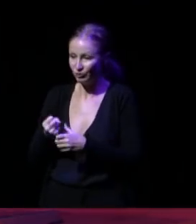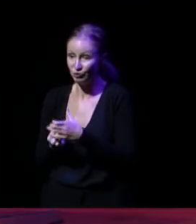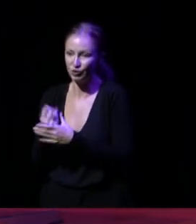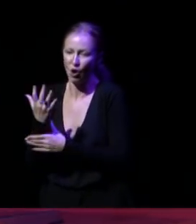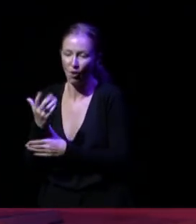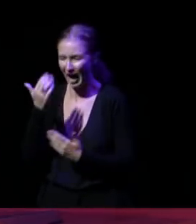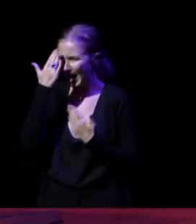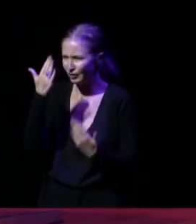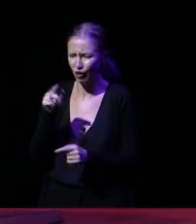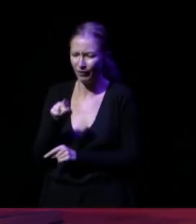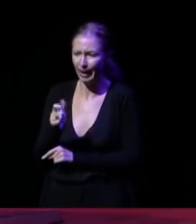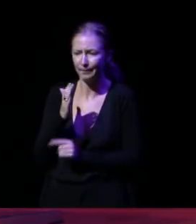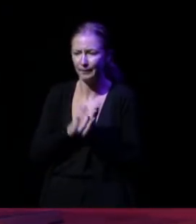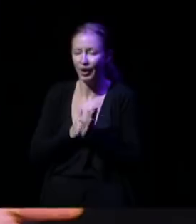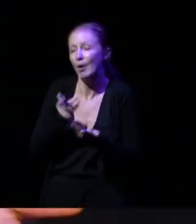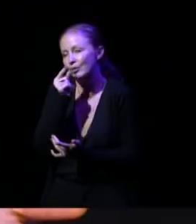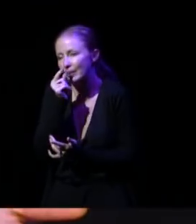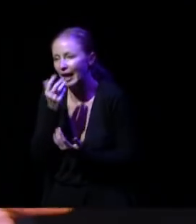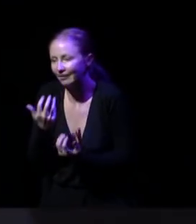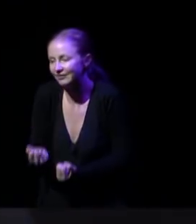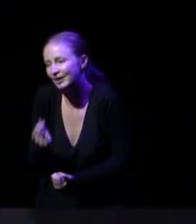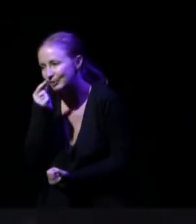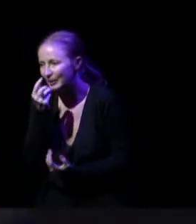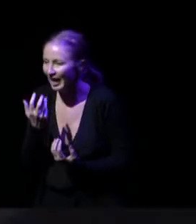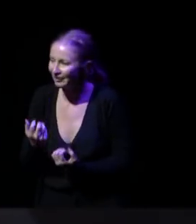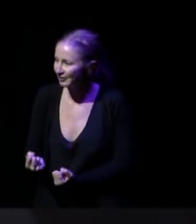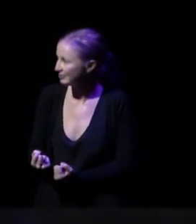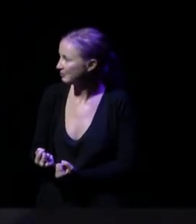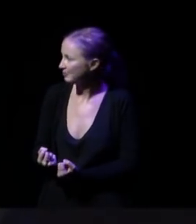I mean, maybe there are some mothers like that. Those mothers, they have issues.